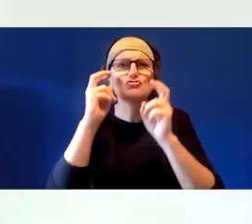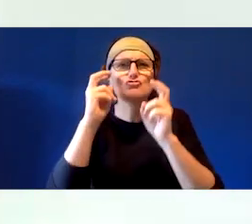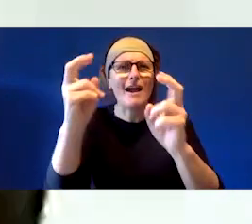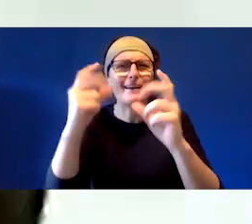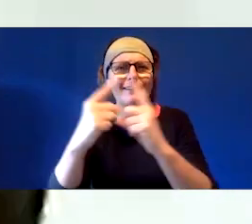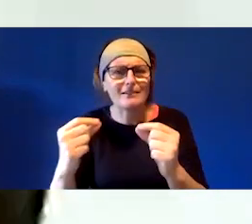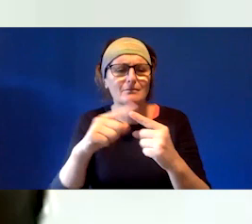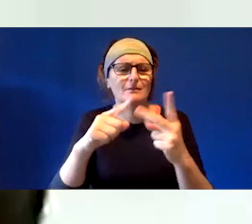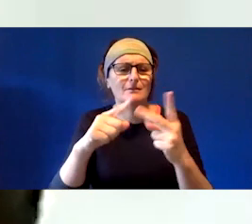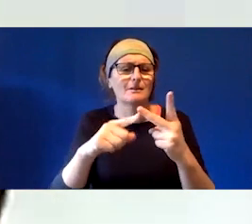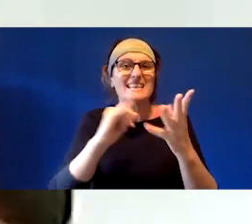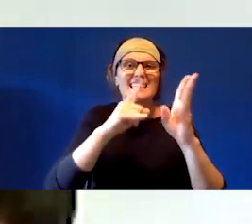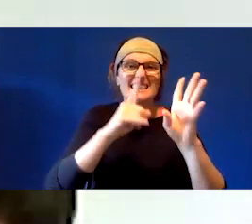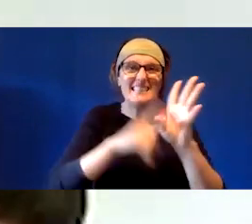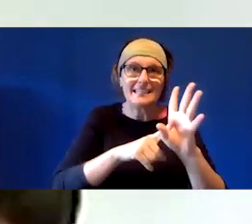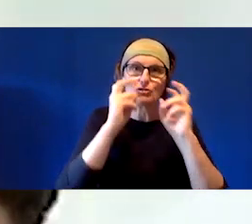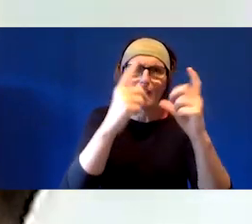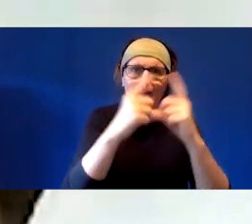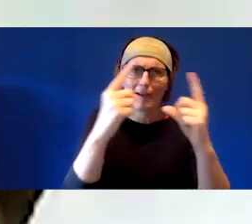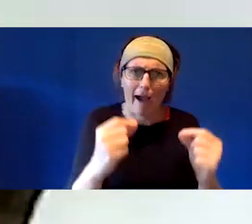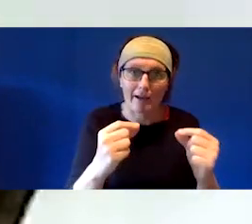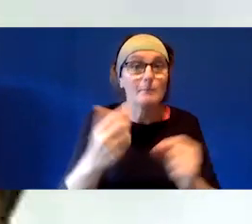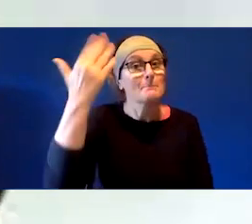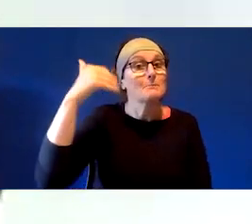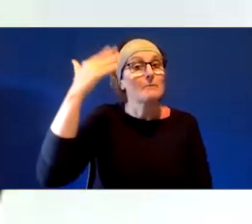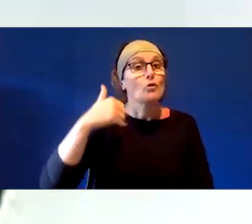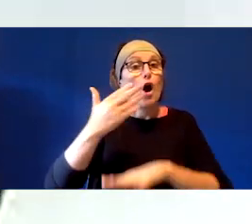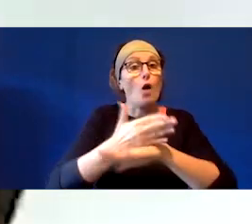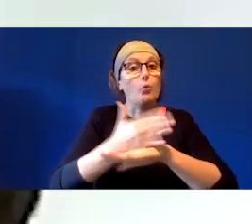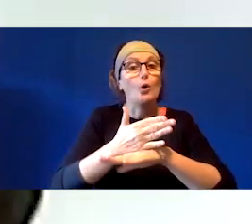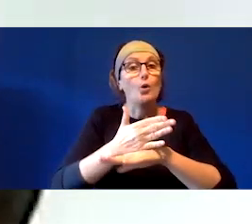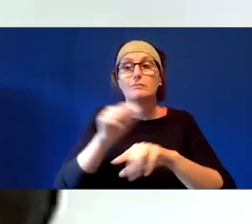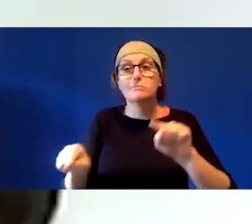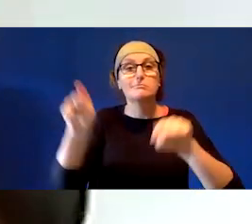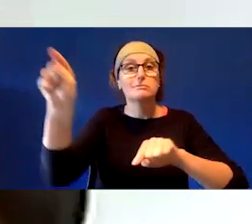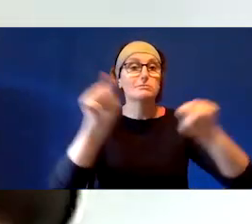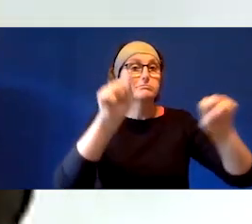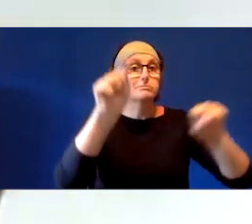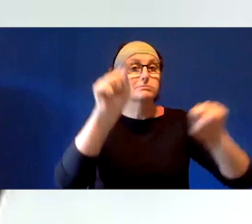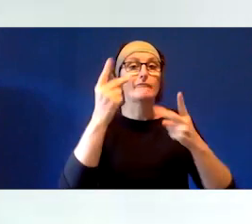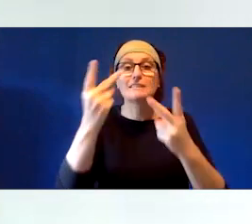Sydney transport card from when I was working in many states and territories and what I had to carry around with me was basically my